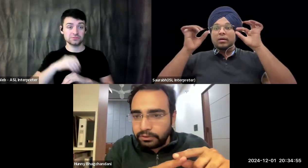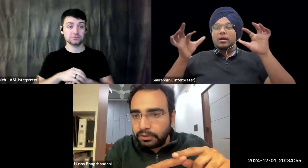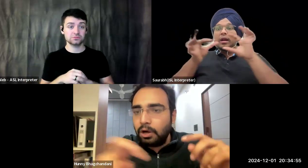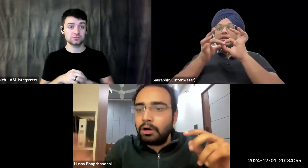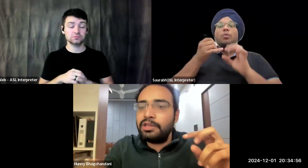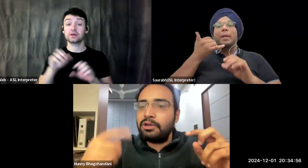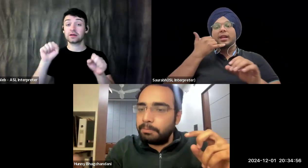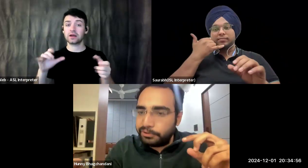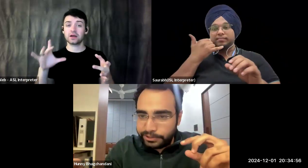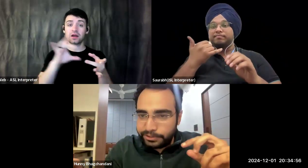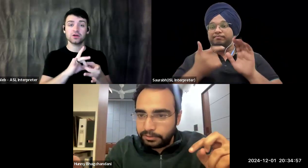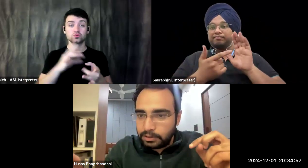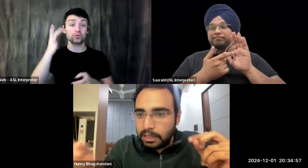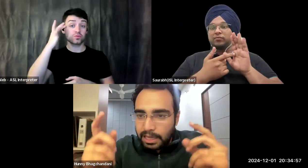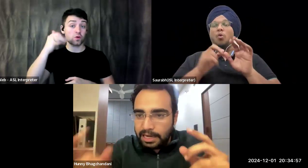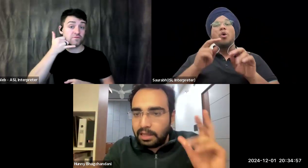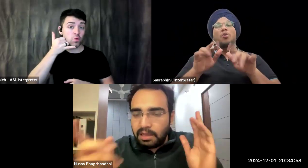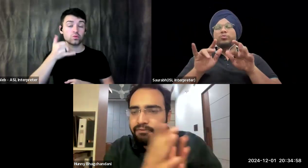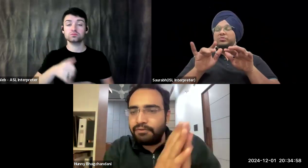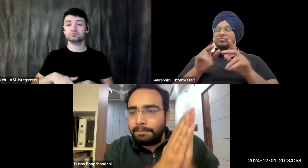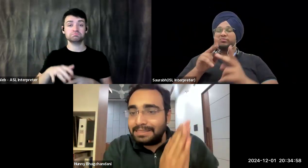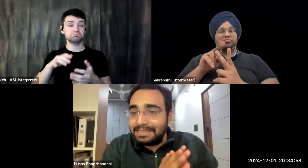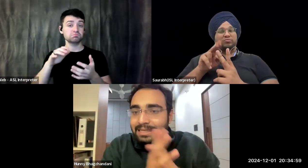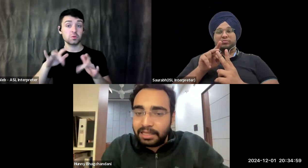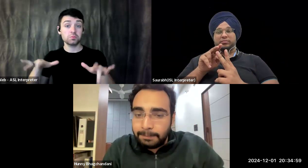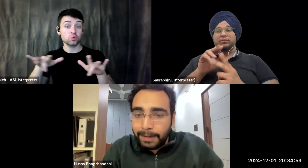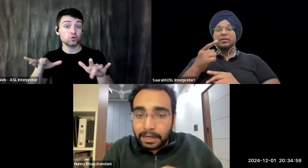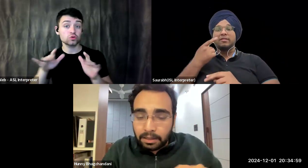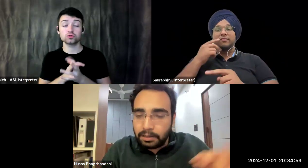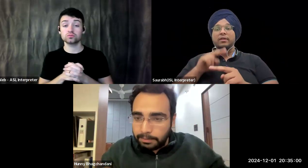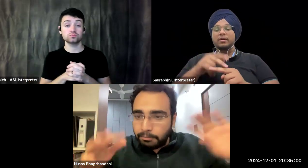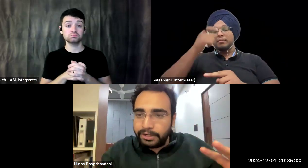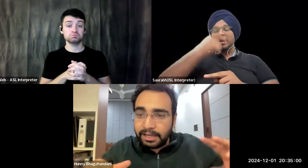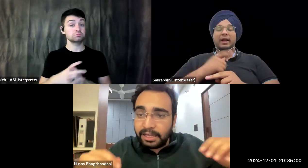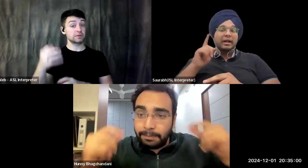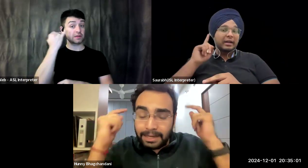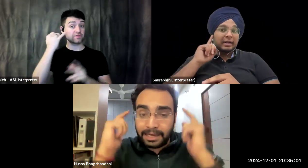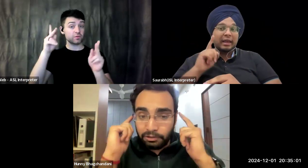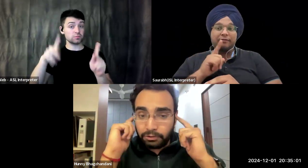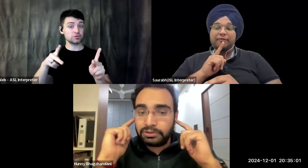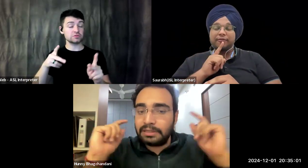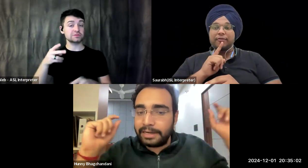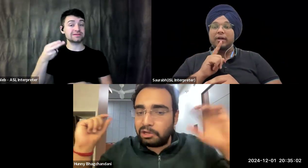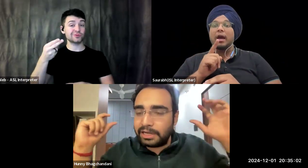or the computer. And if a person is hearing impaired or moderate hearing impaired, he can use